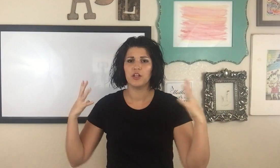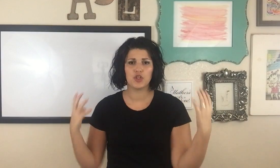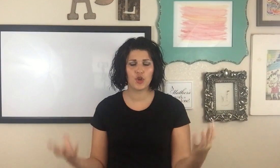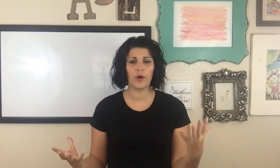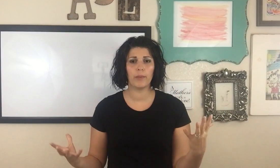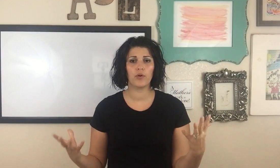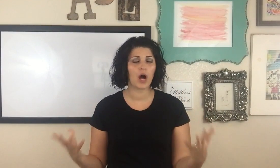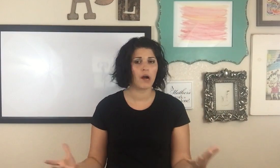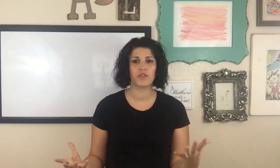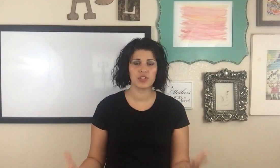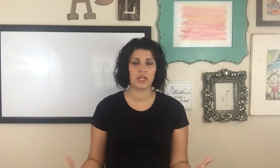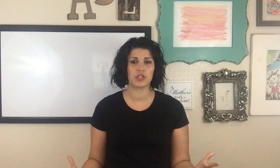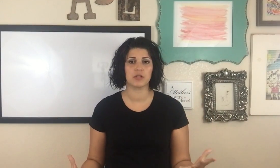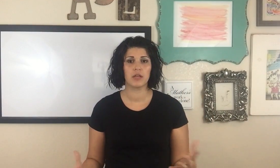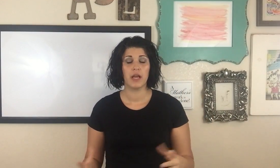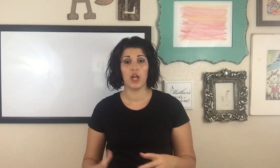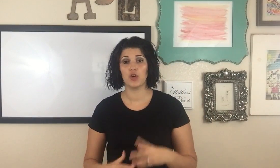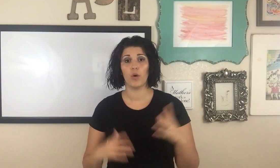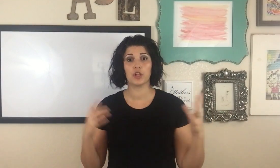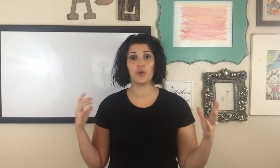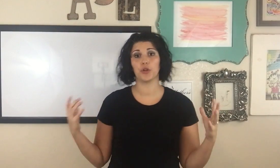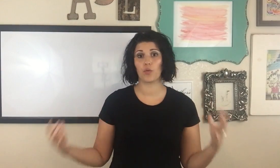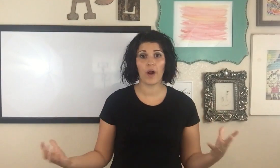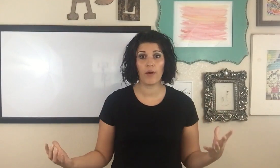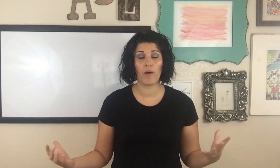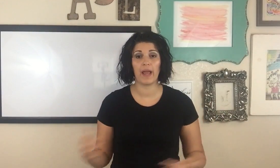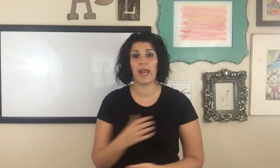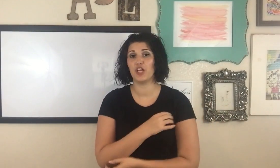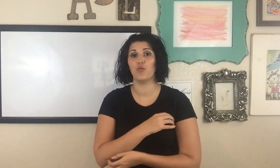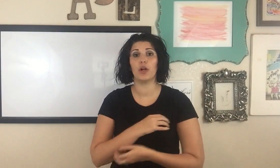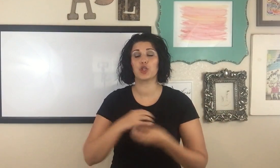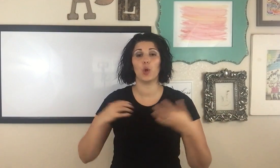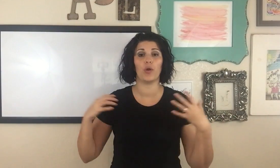enjoyable conversation and you want to do it the right way and you want to do it